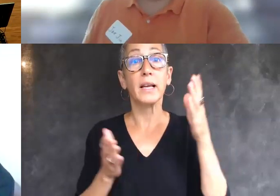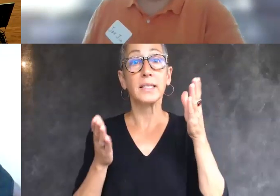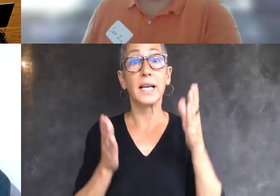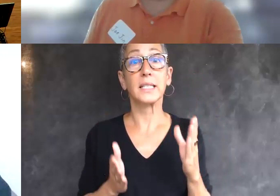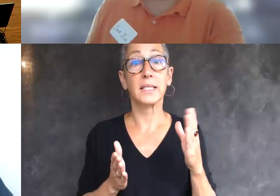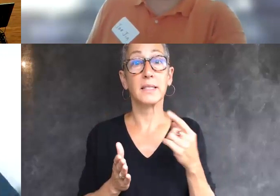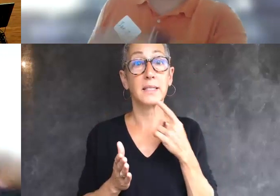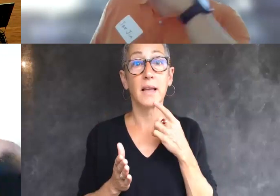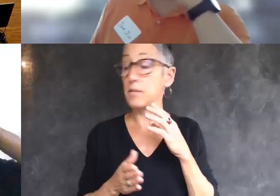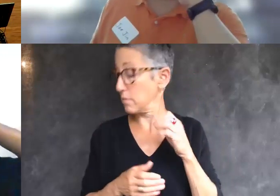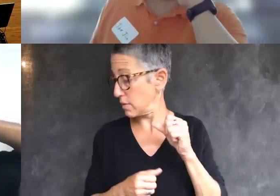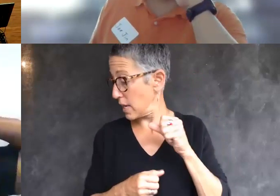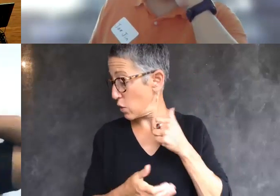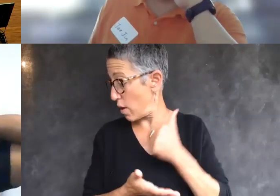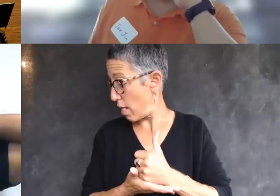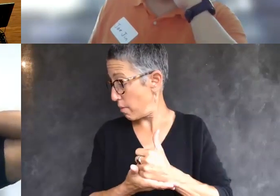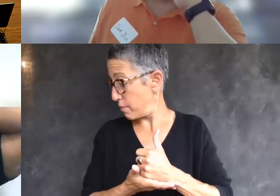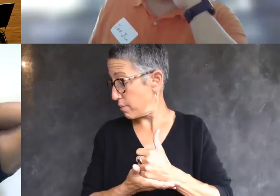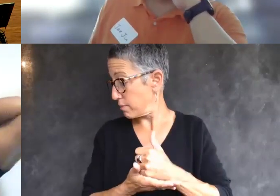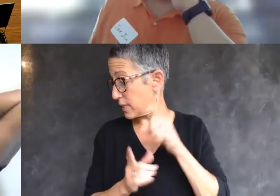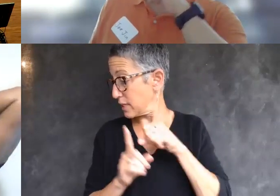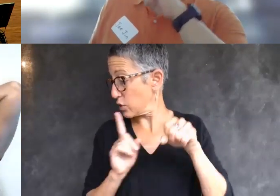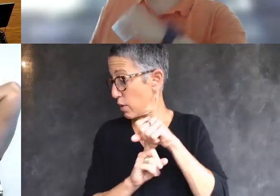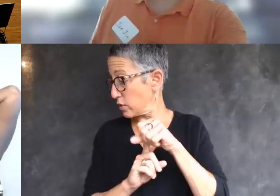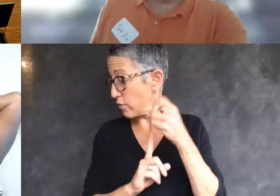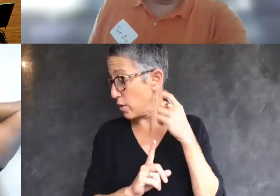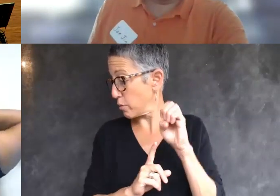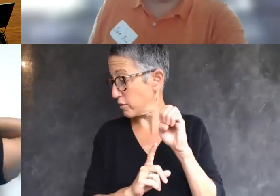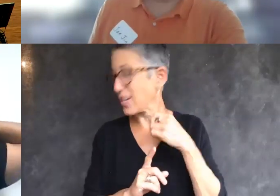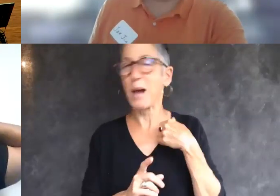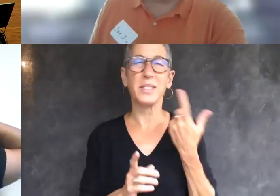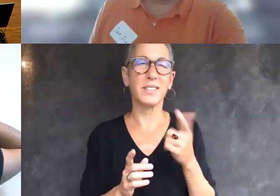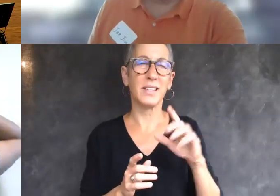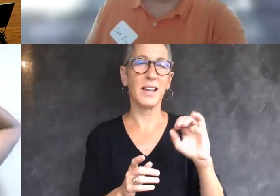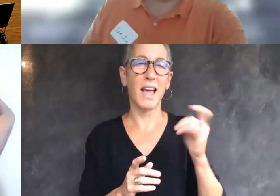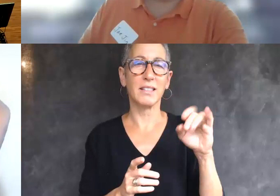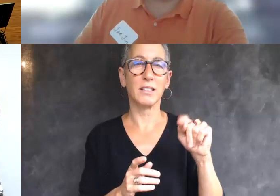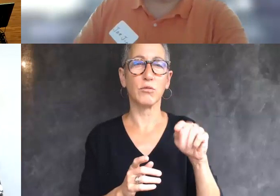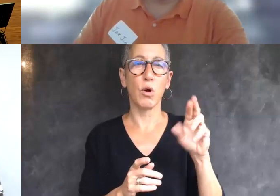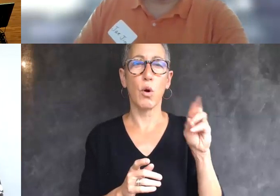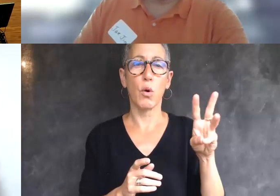in a situation of an emergency because I was sitting in the exit row. And I think was the assumption everybody knows you just say